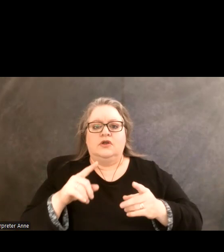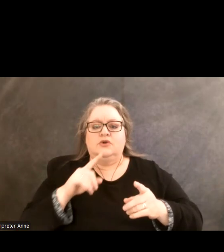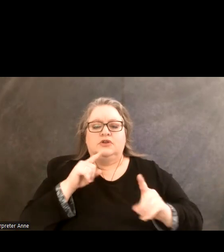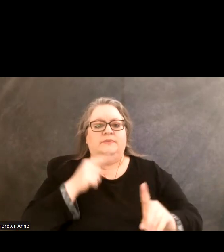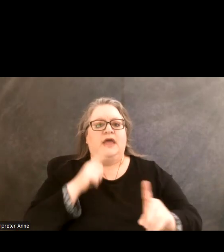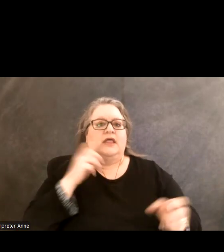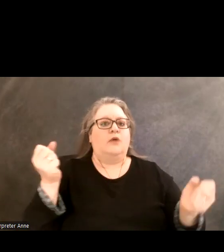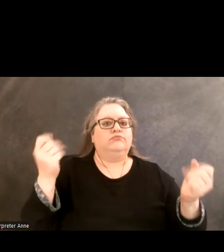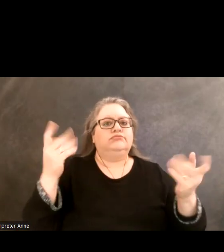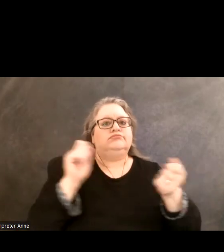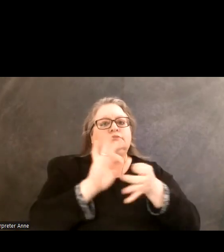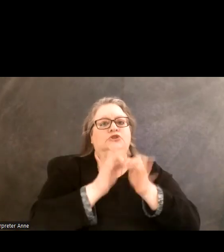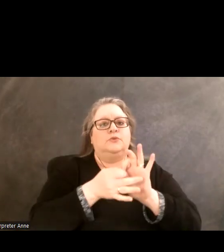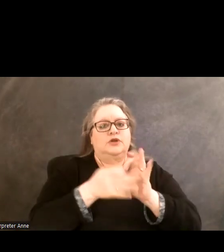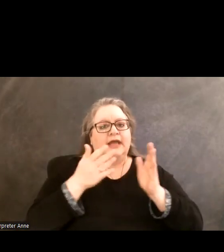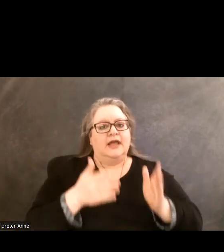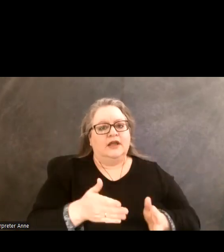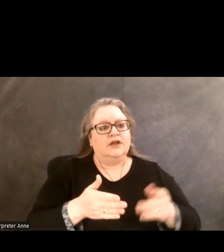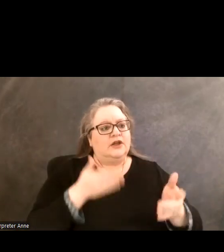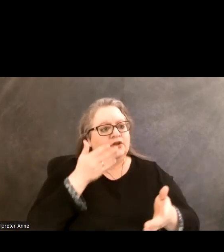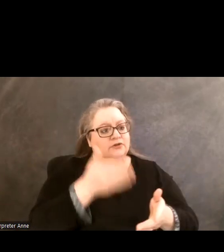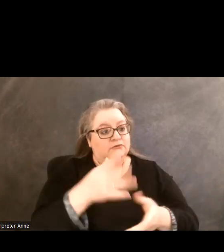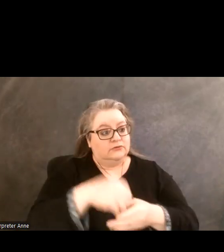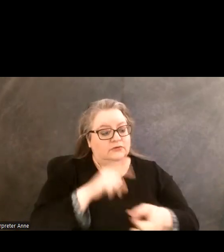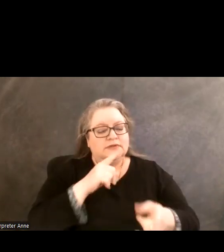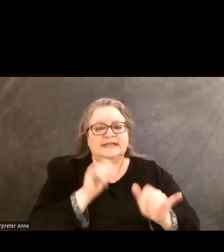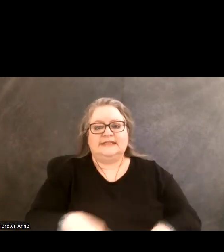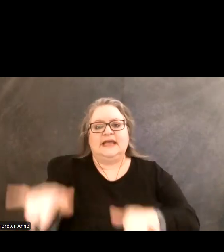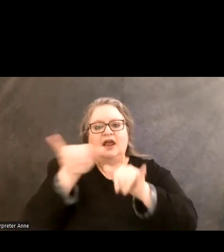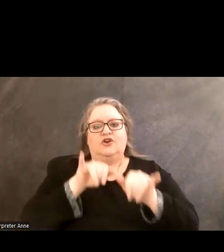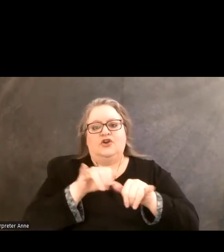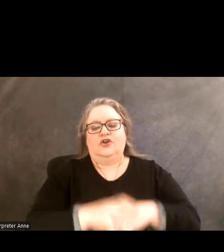interpretation is standard. We should be at a point where audio